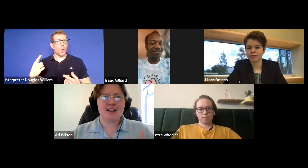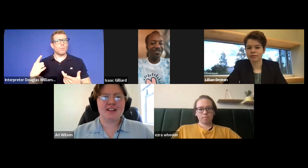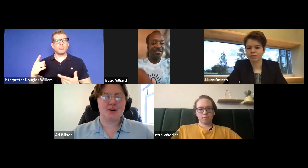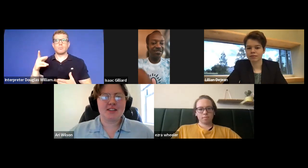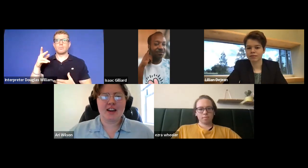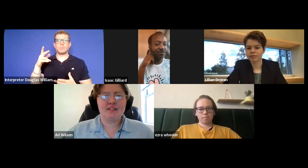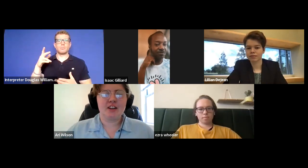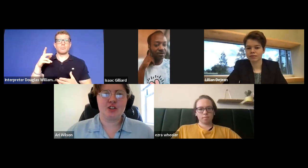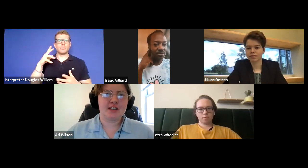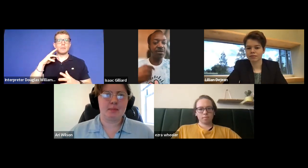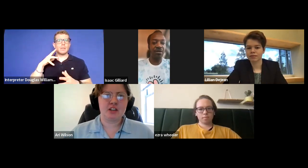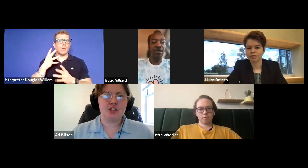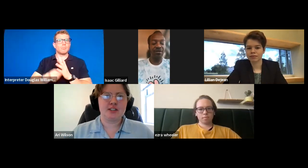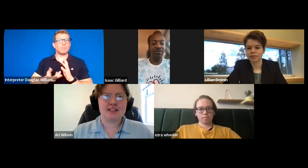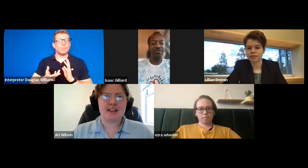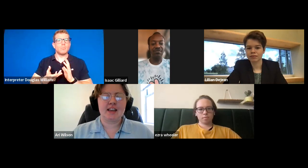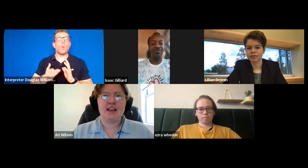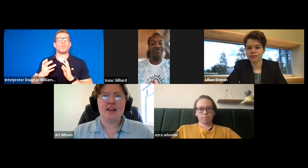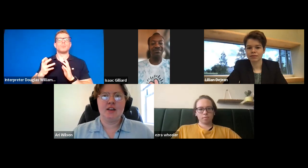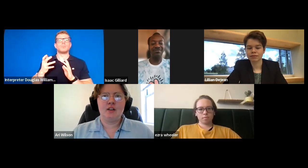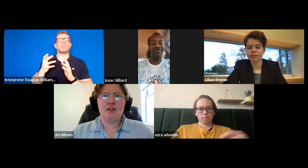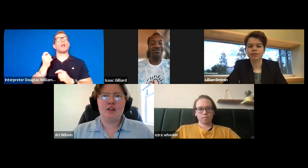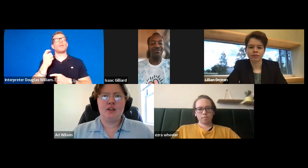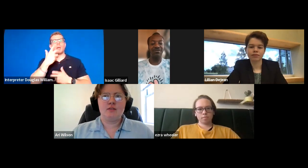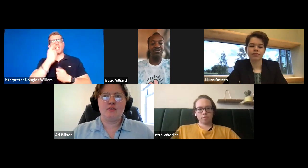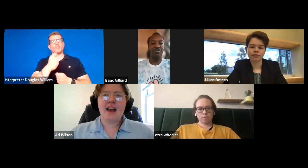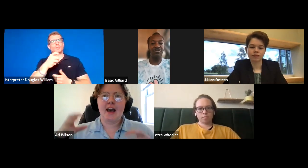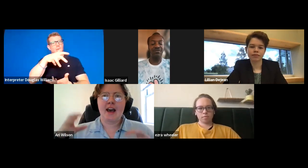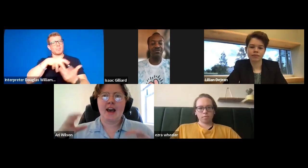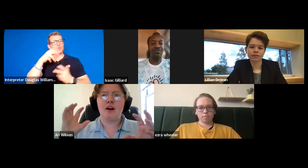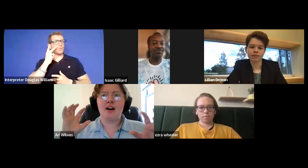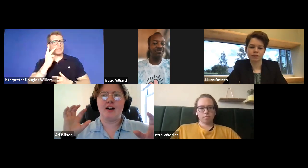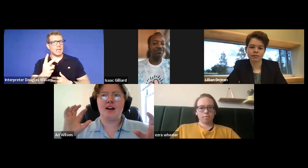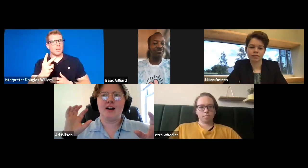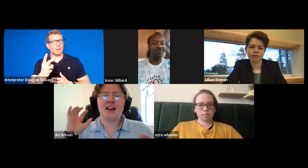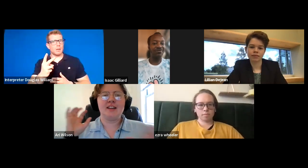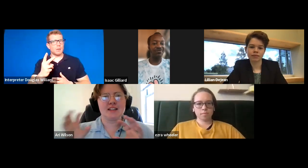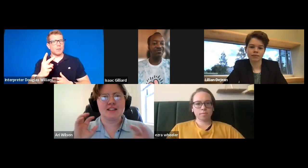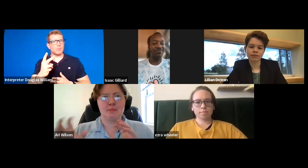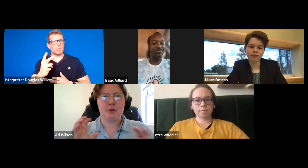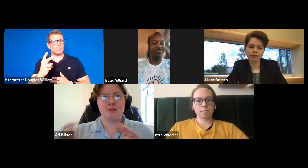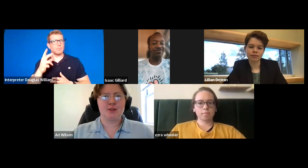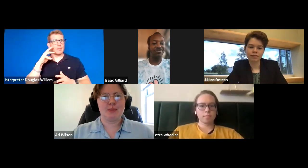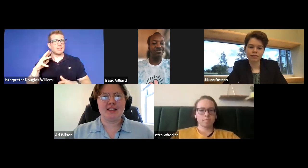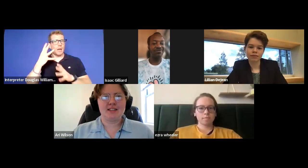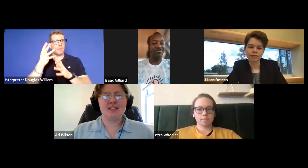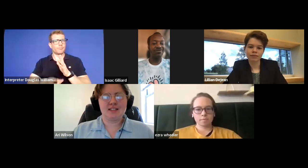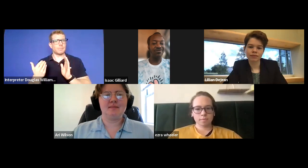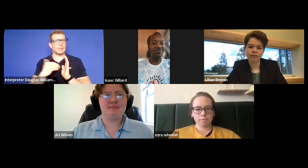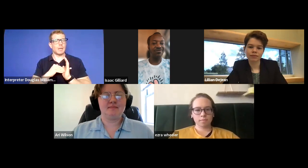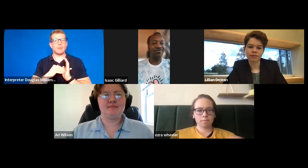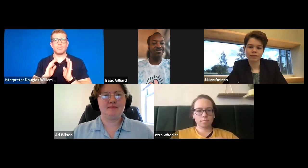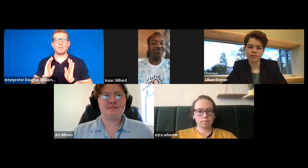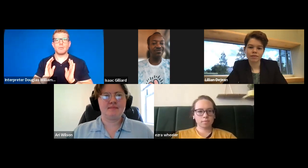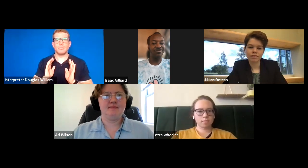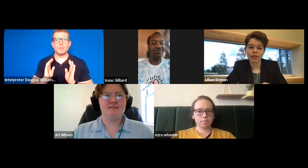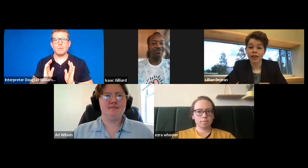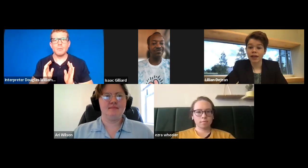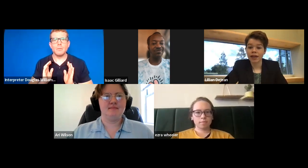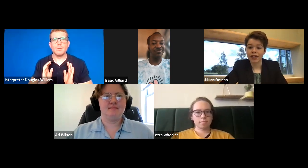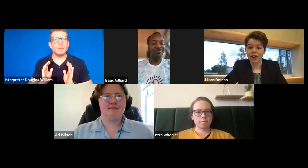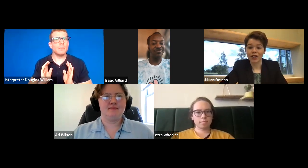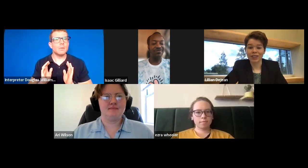So it's kind of an interesting mixture to see